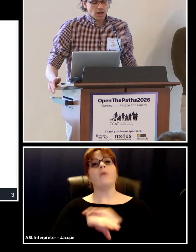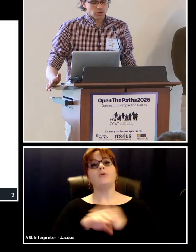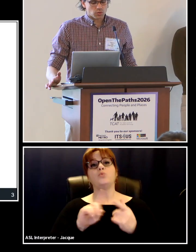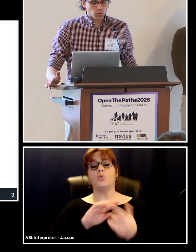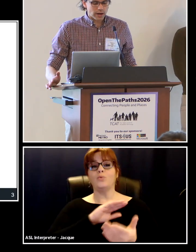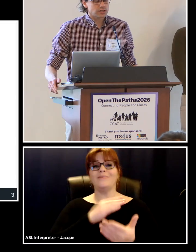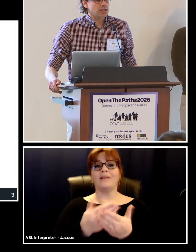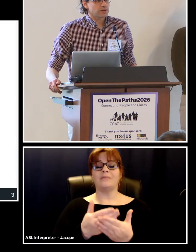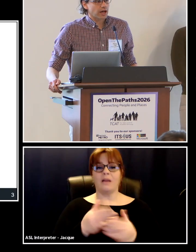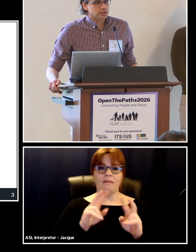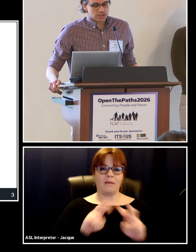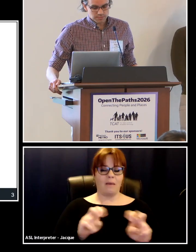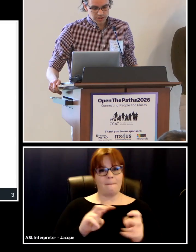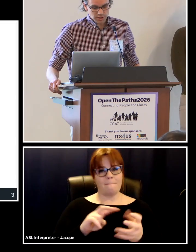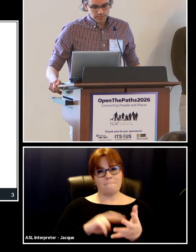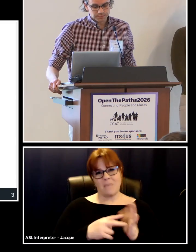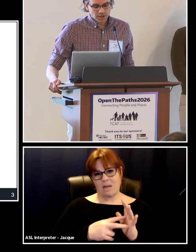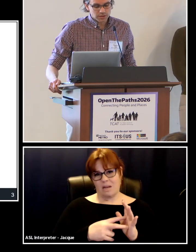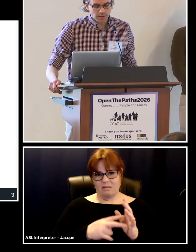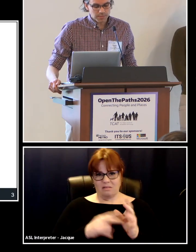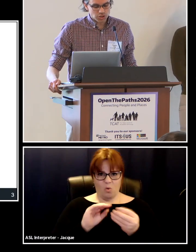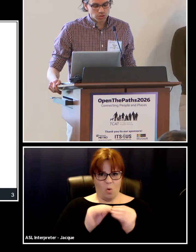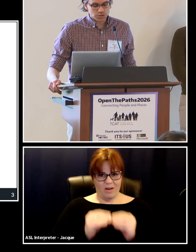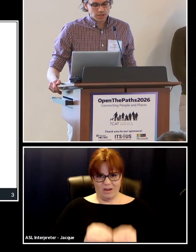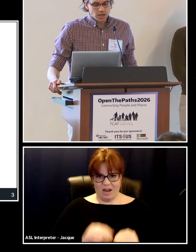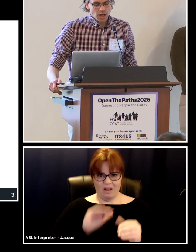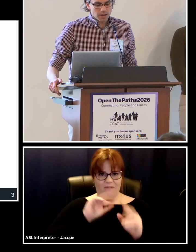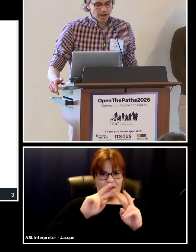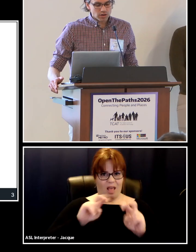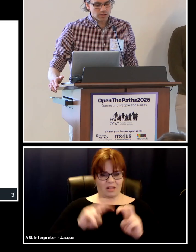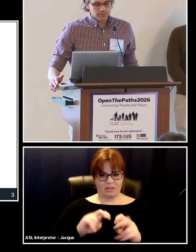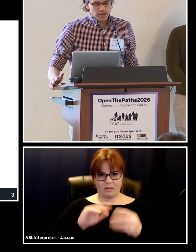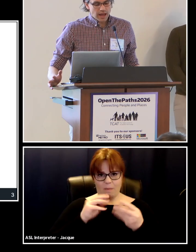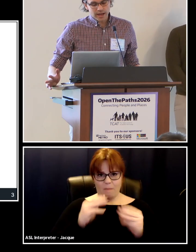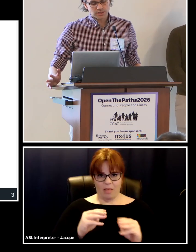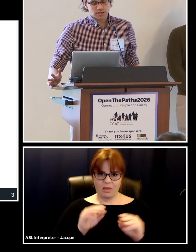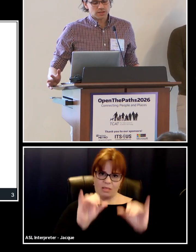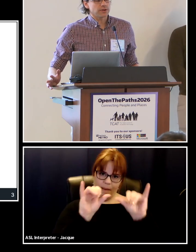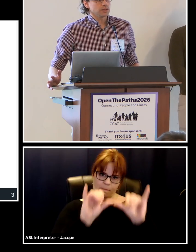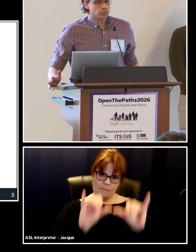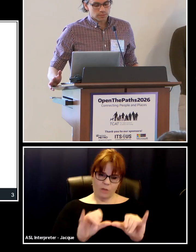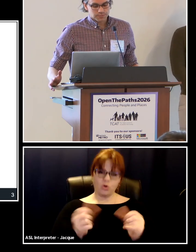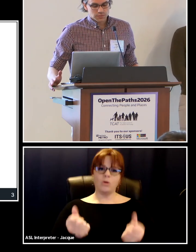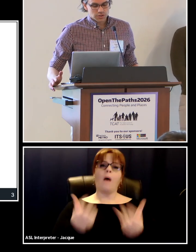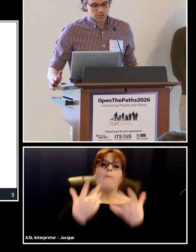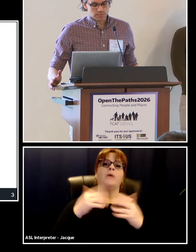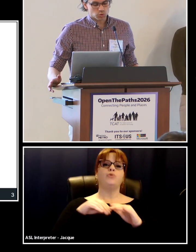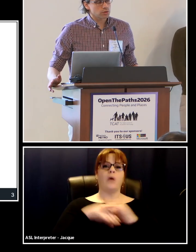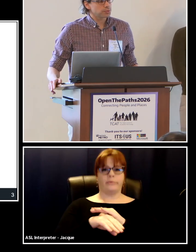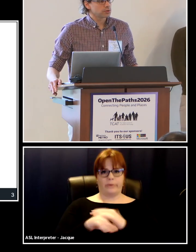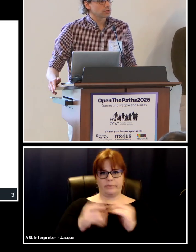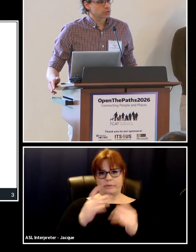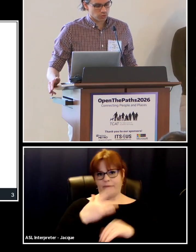a quantitative analysis method that measures an amount of access available to some group through